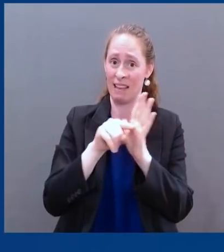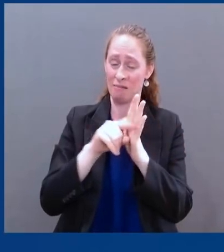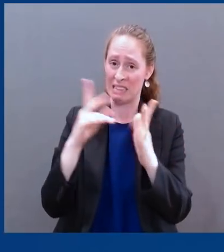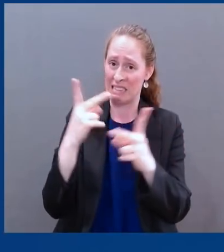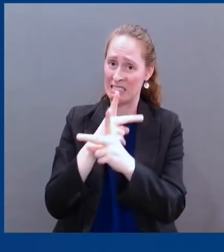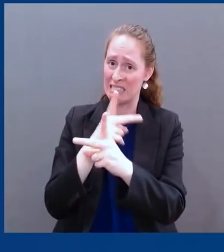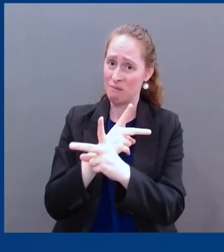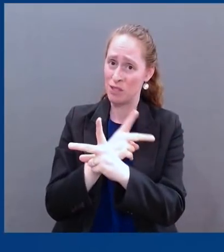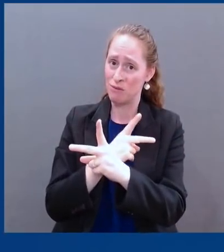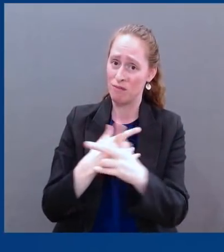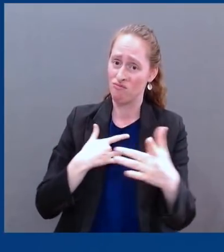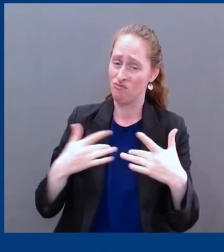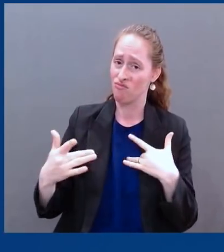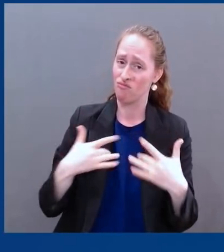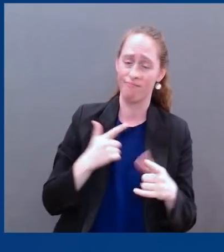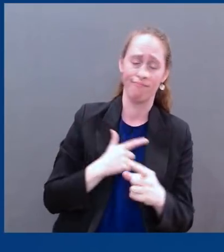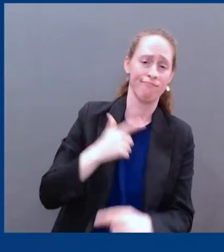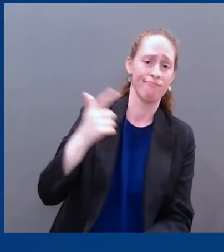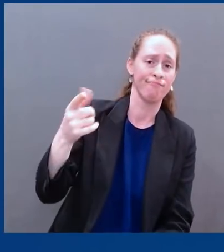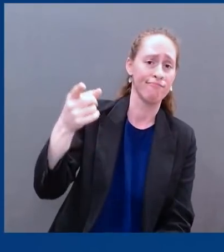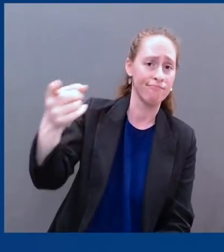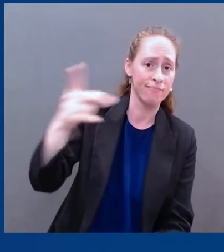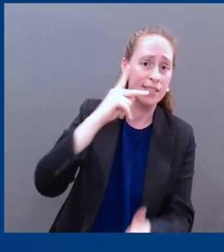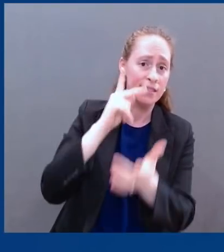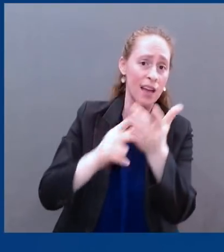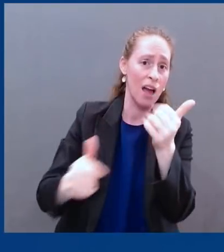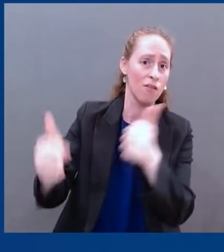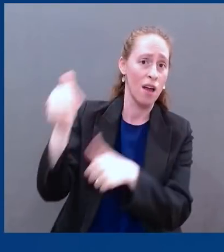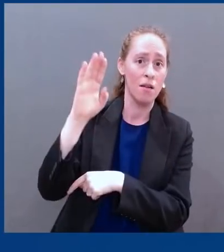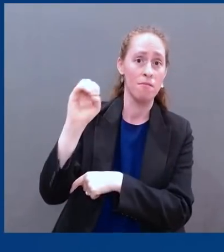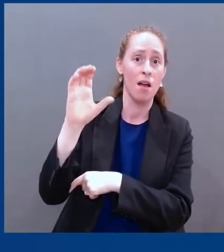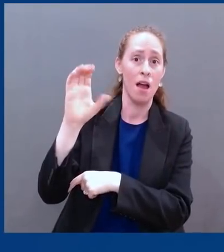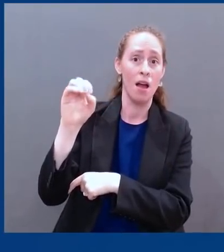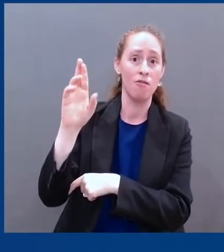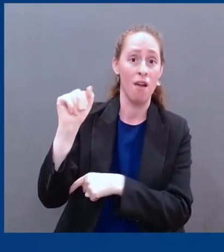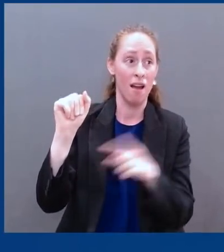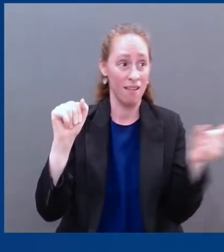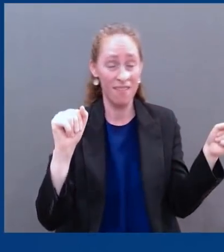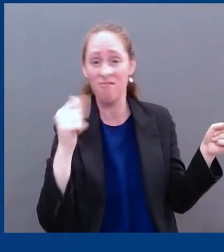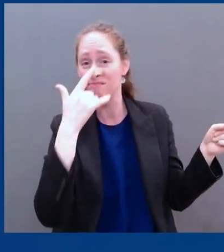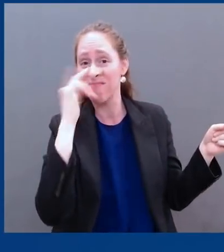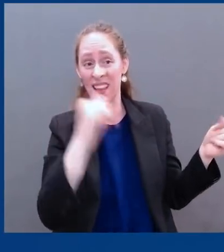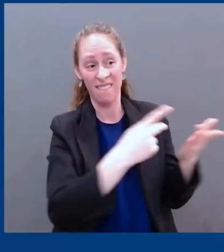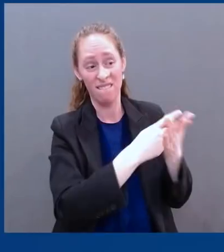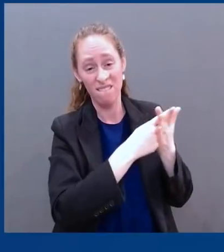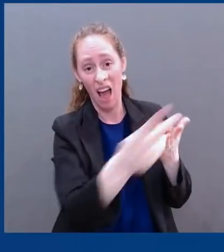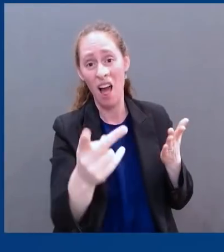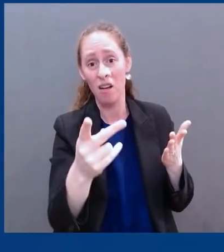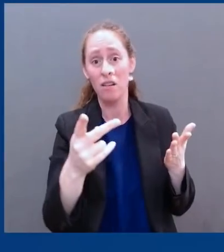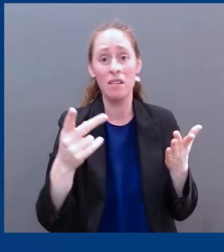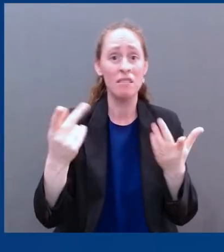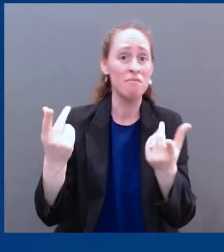as a result of Congress's failure to provide the necessary funding. Secretary? Secretary Becerra: Thanks, Jeff.